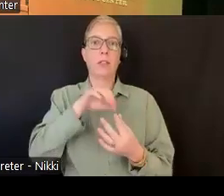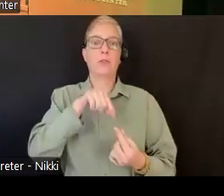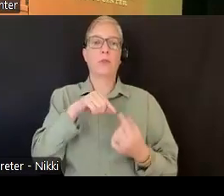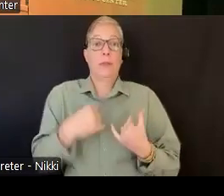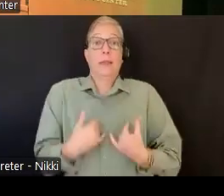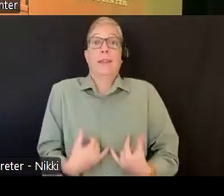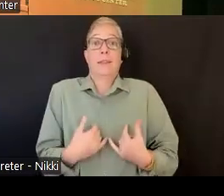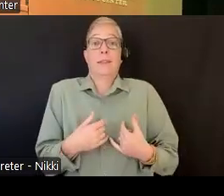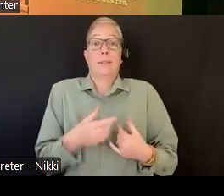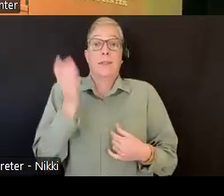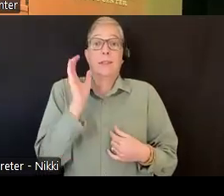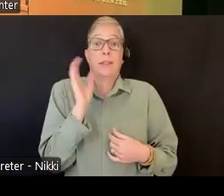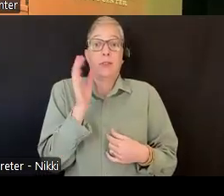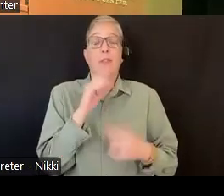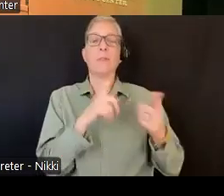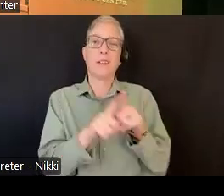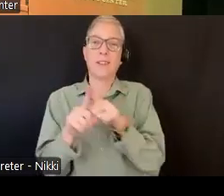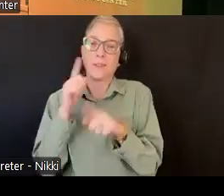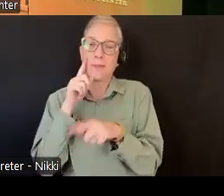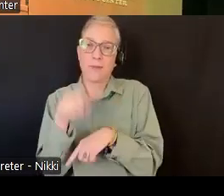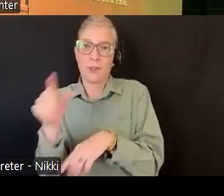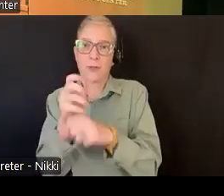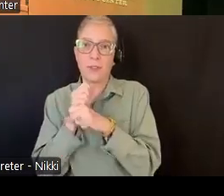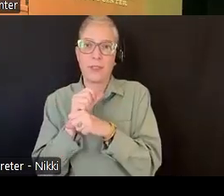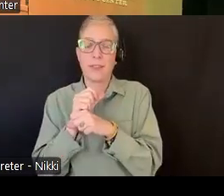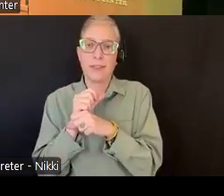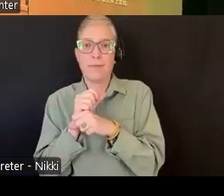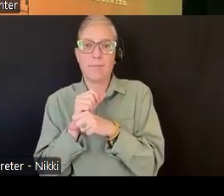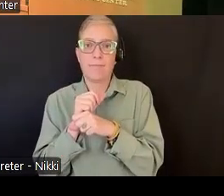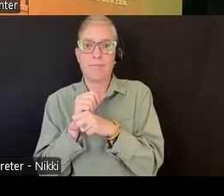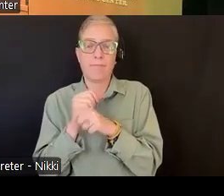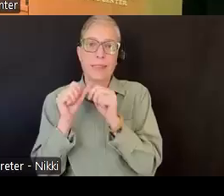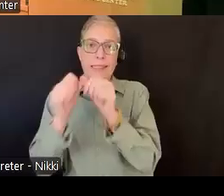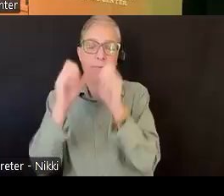um but also for you to receive your continuing education credit. That concludes my very important